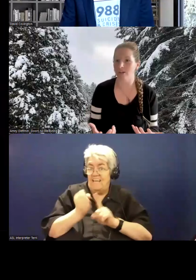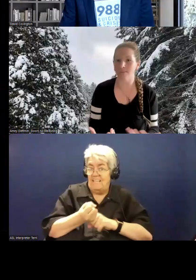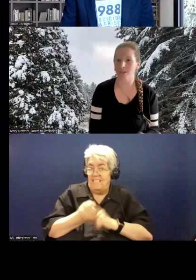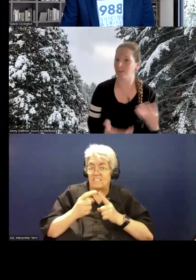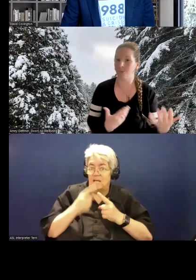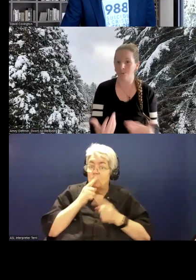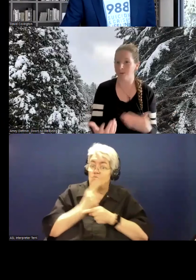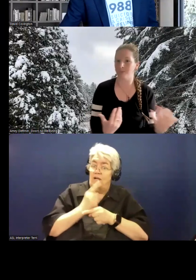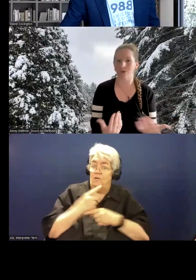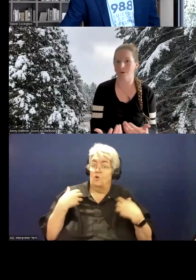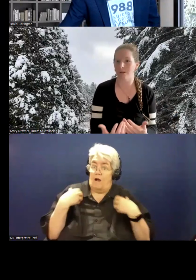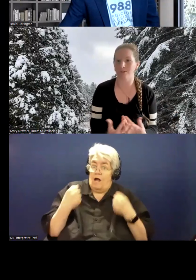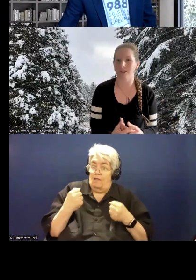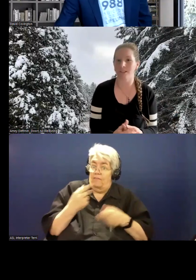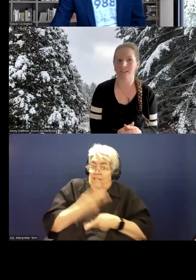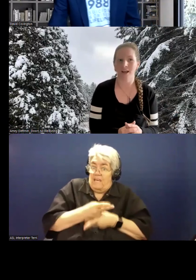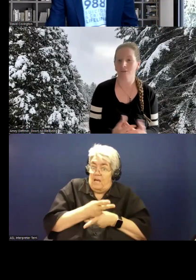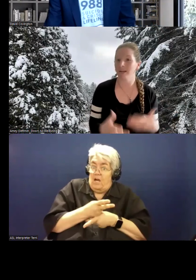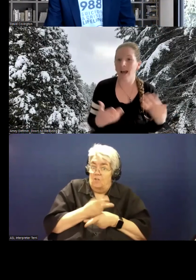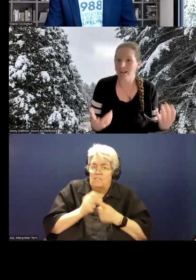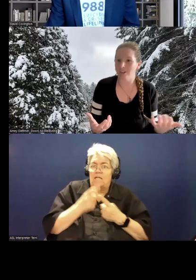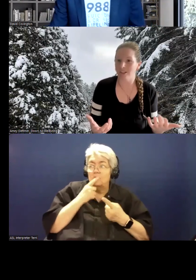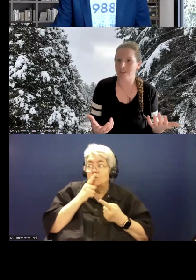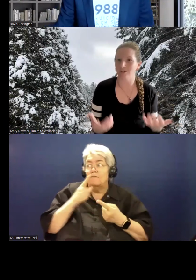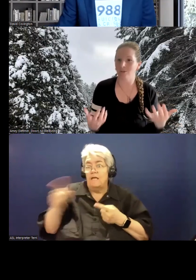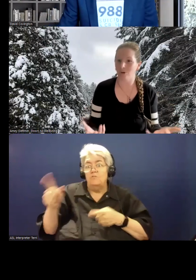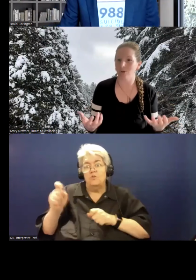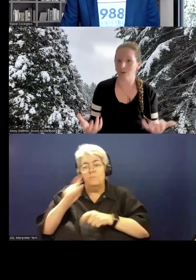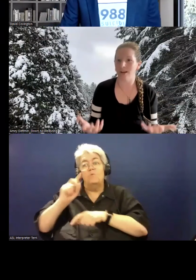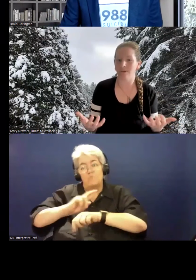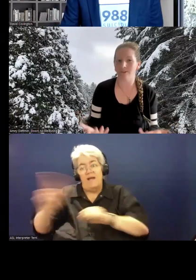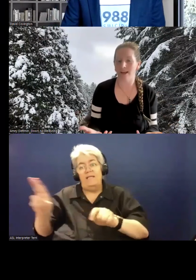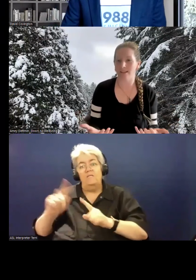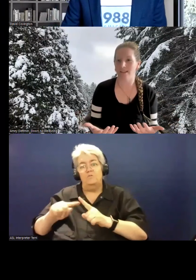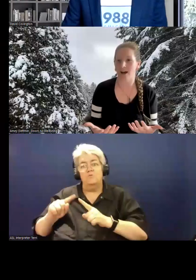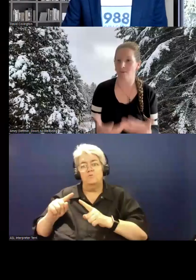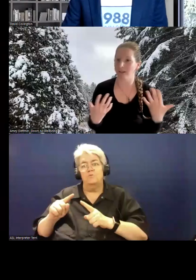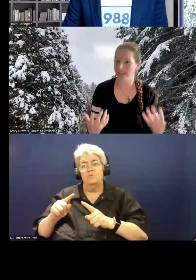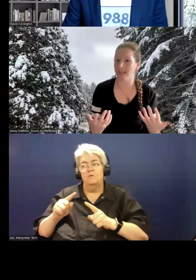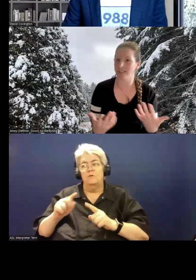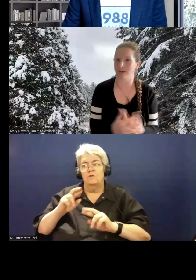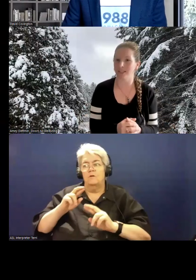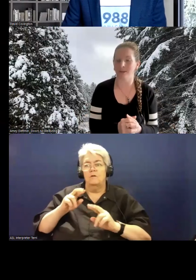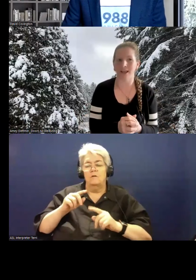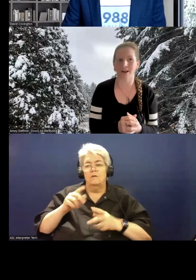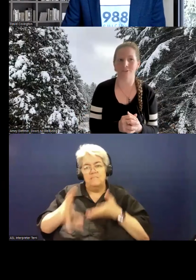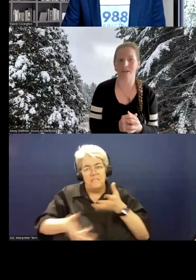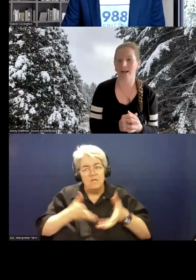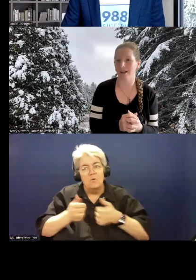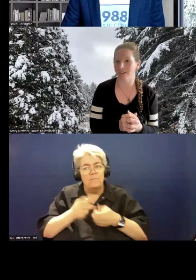GEARED UP TO SUPPORT PEOPLE GOING THROUGH THESE REACTIONS TO NORMAL LIFE EVENTS, AT LEAST THAT IS WHAT IT IS LIKE FOR ME